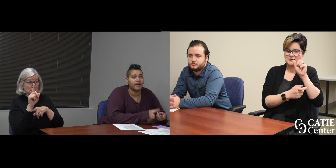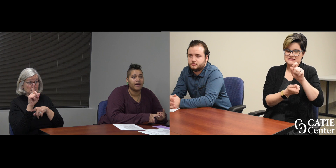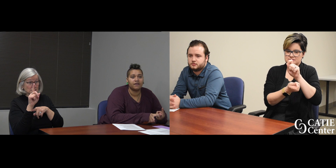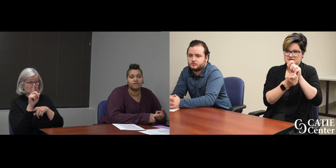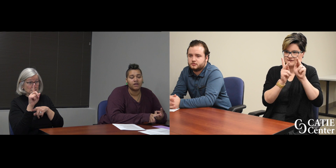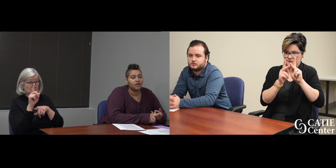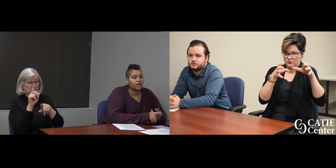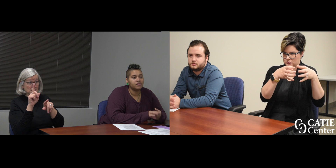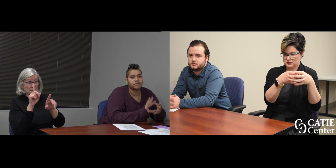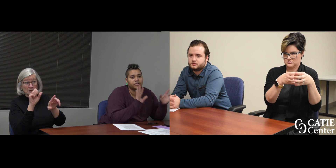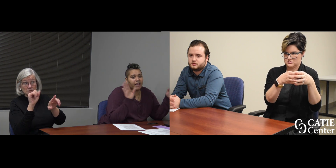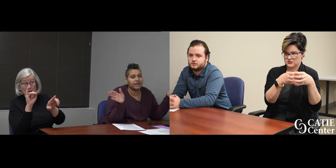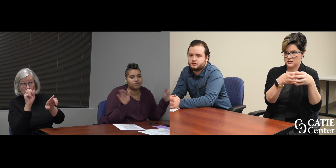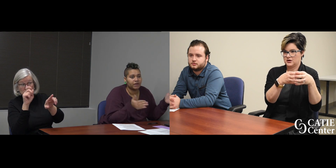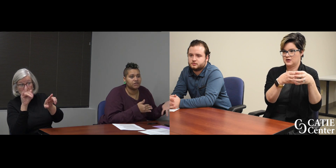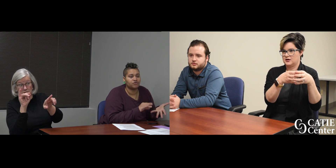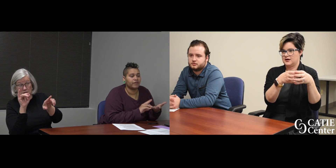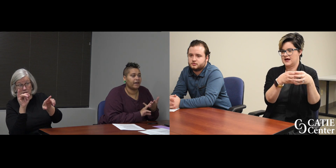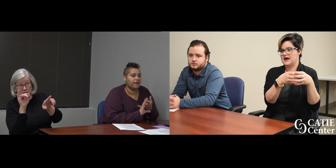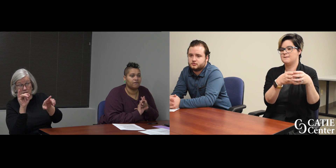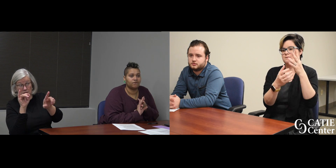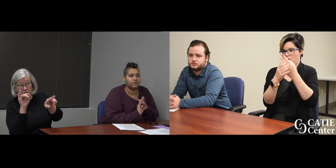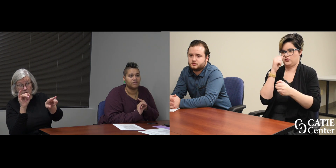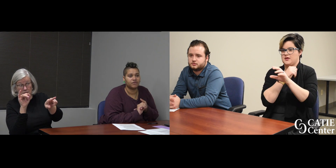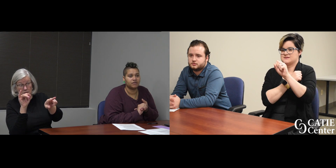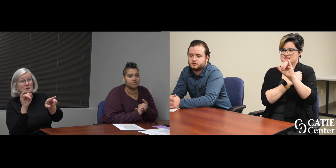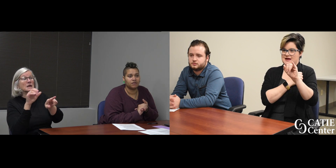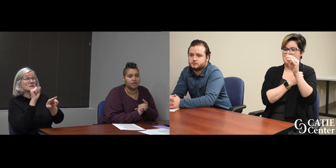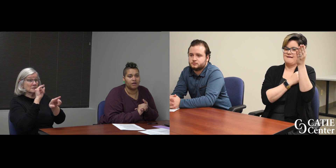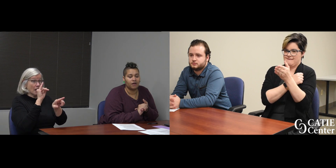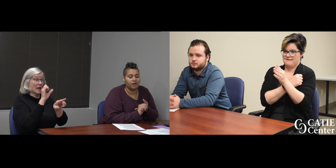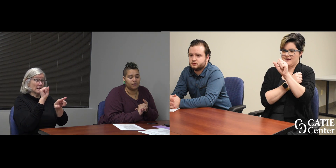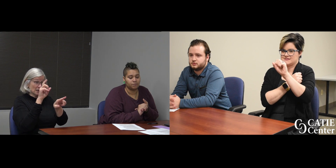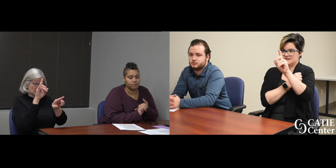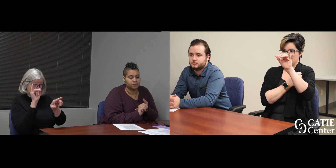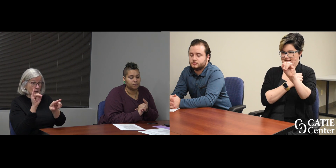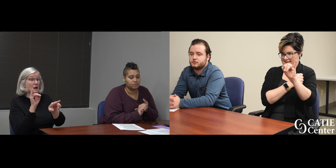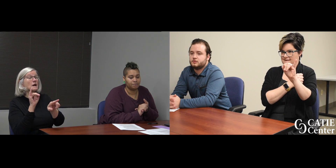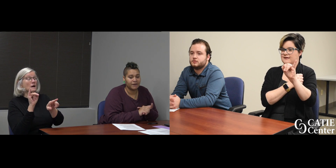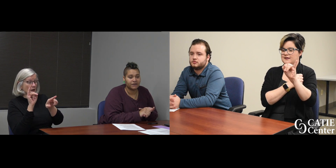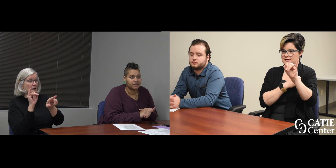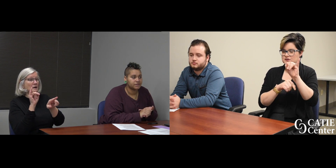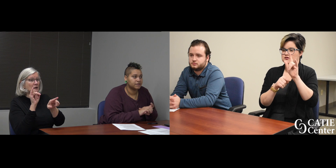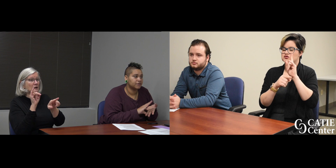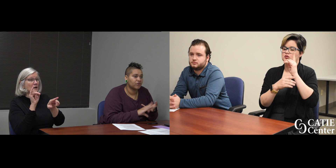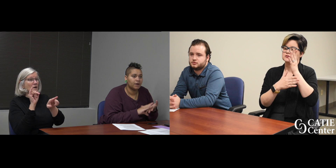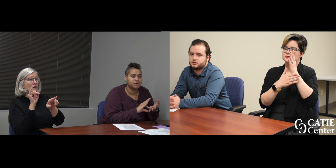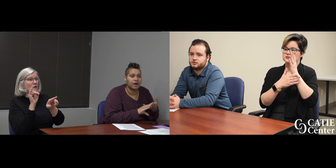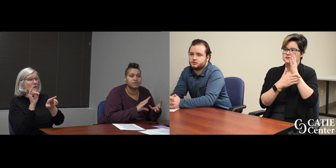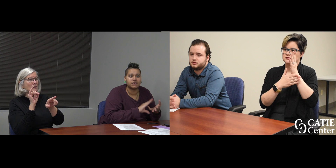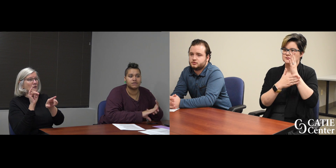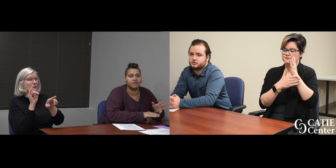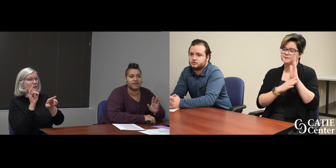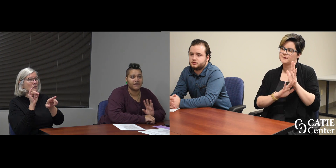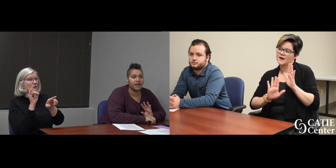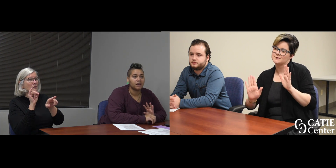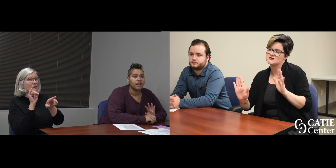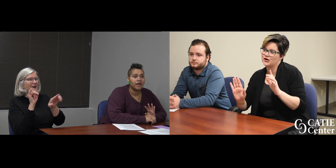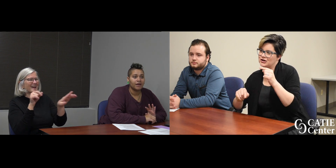Do they have a certain age range? Do they have different barriers to go get jobs or housing and stuff like that?